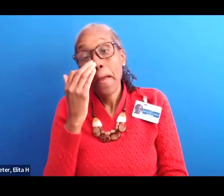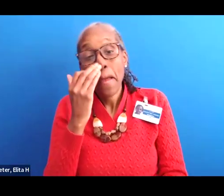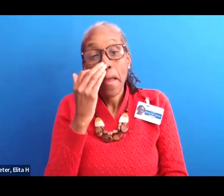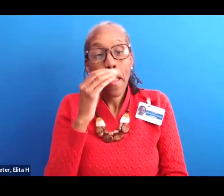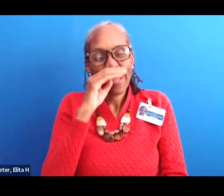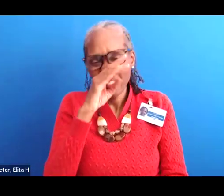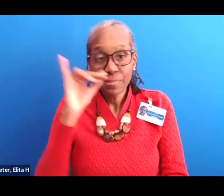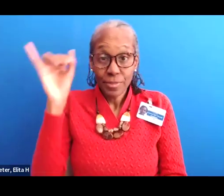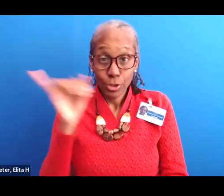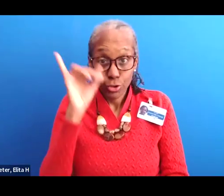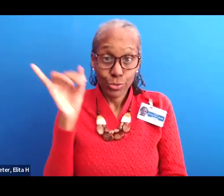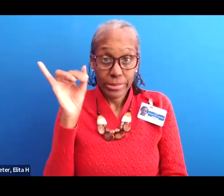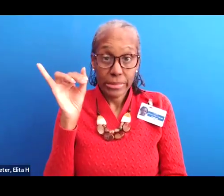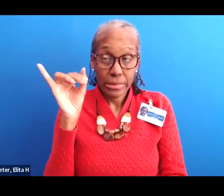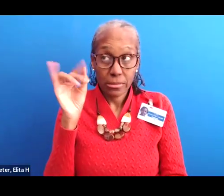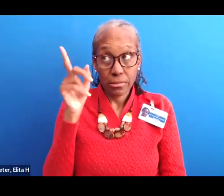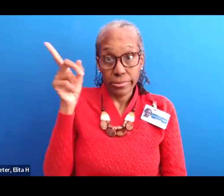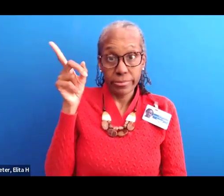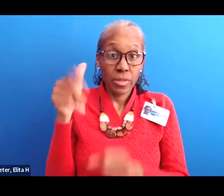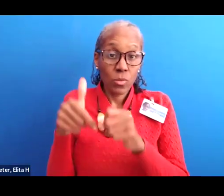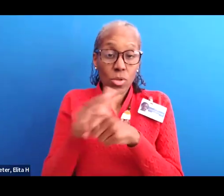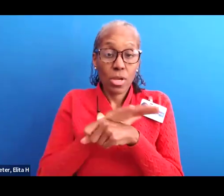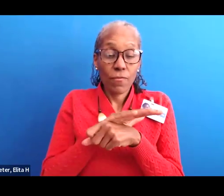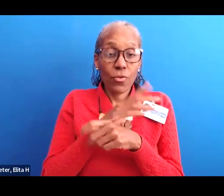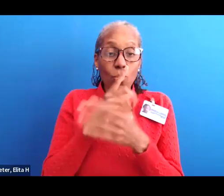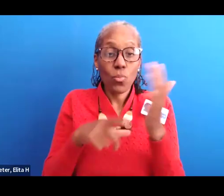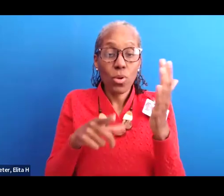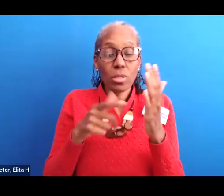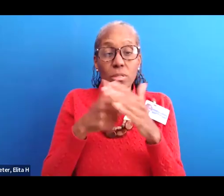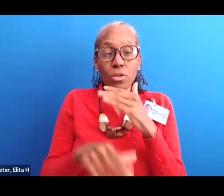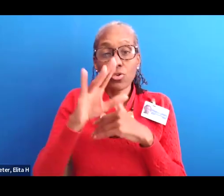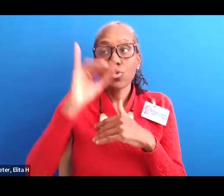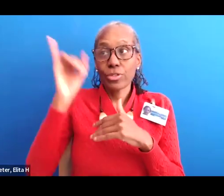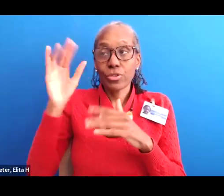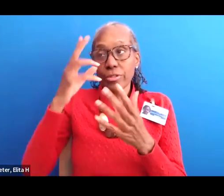insurance covers what is in your insurance contract.